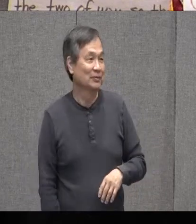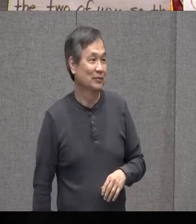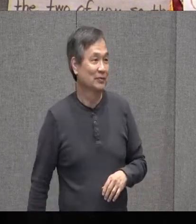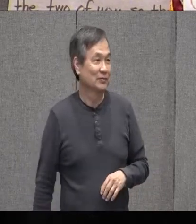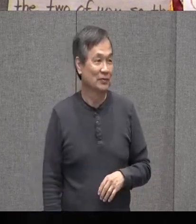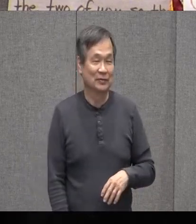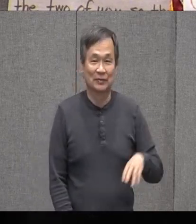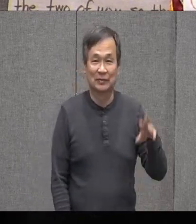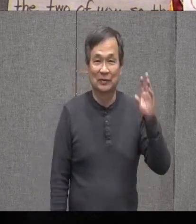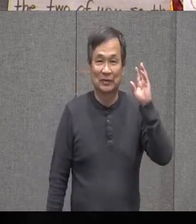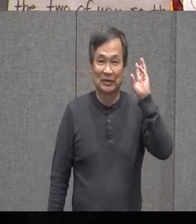Six and a five.